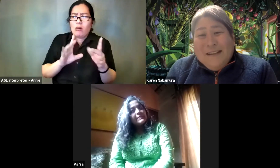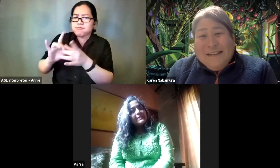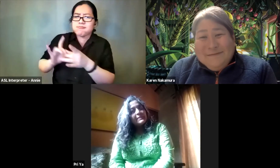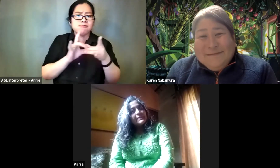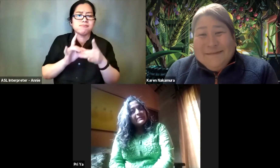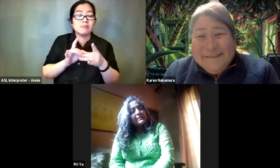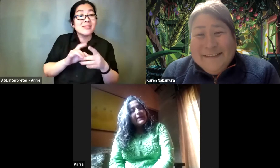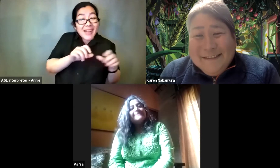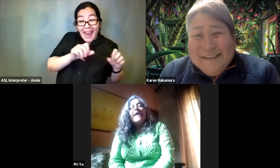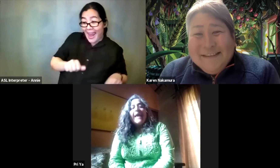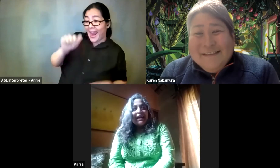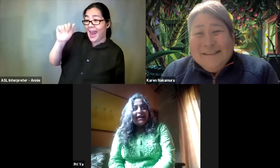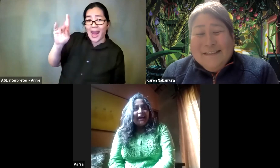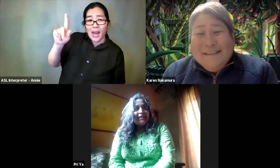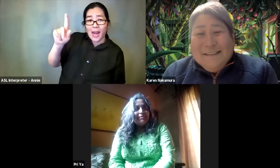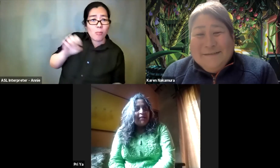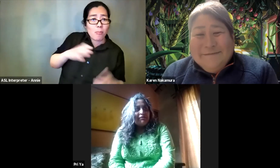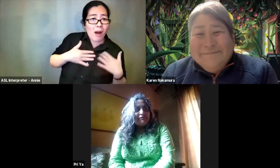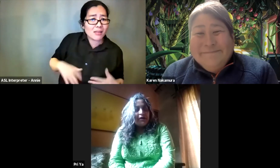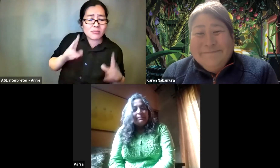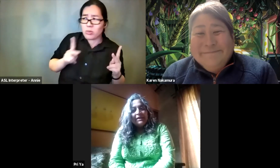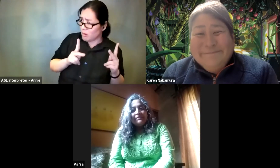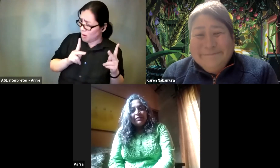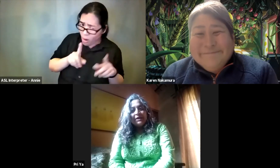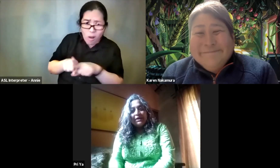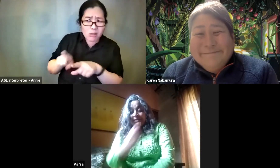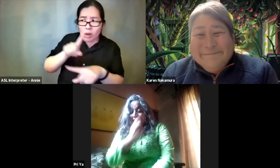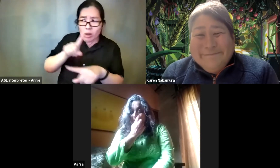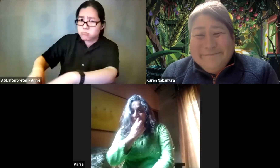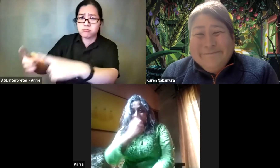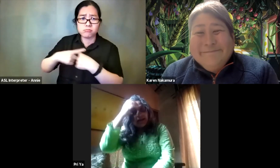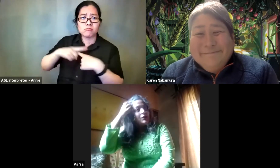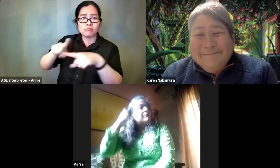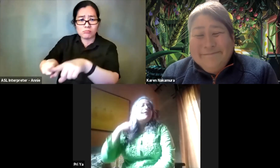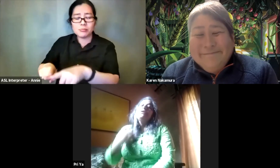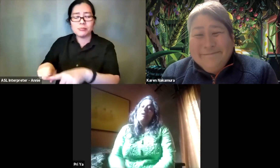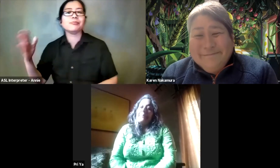Priya Ramasubban: Yes, and I i'm a firm believer in interdependence I don't value independence